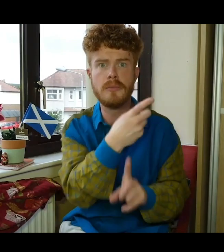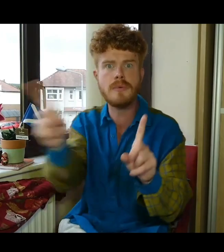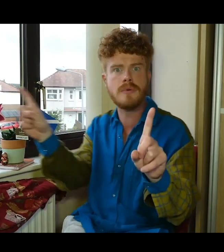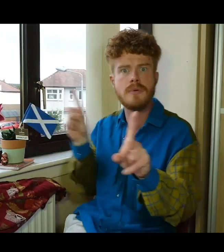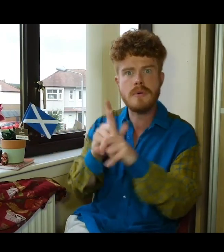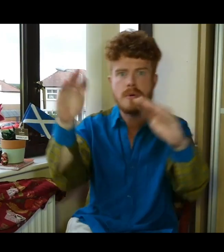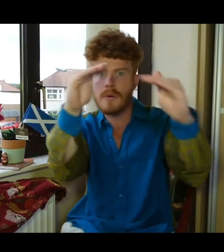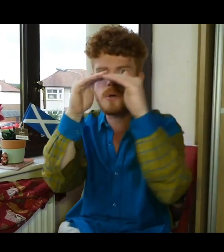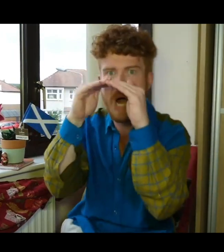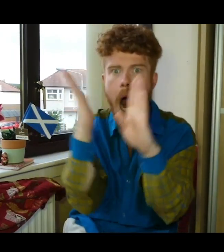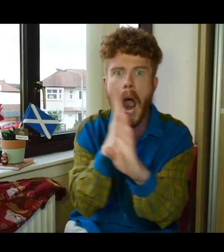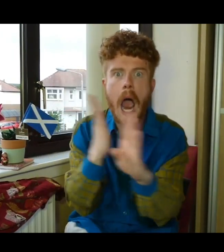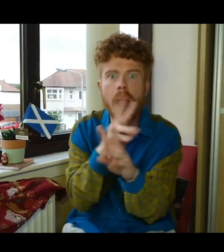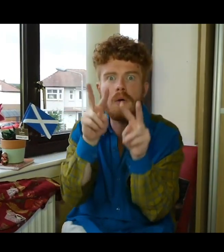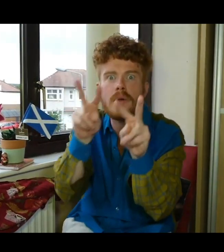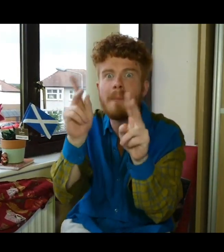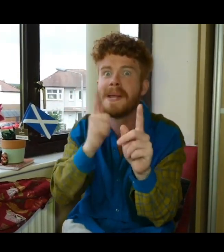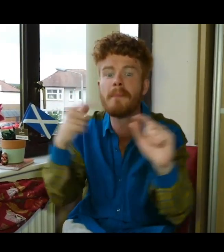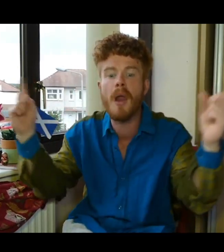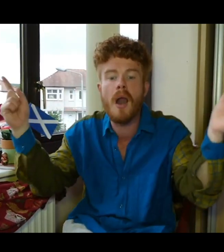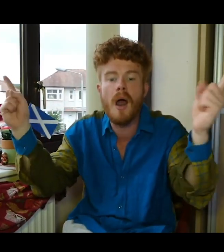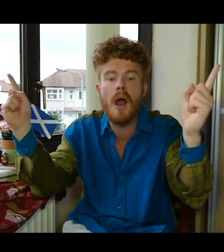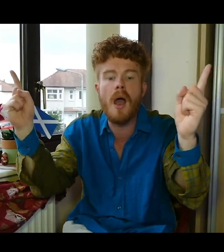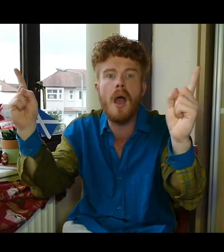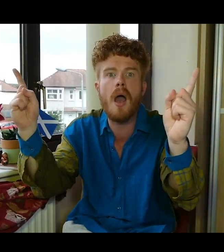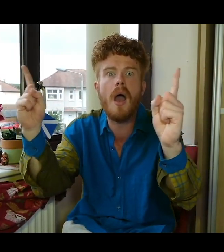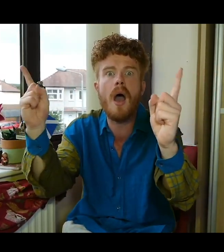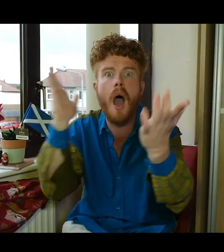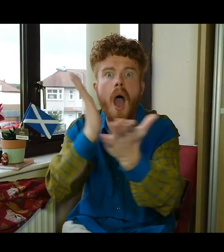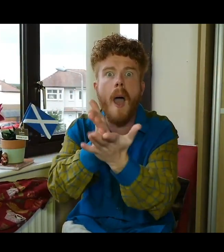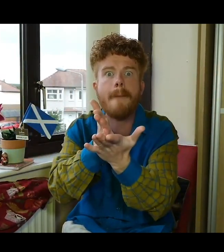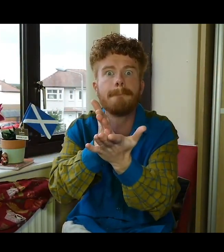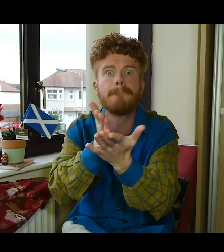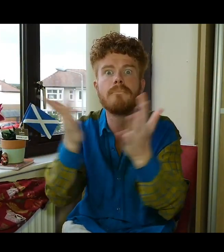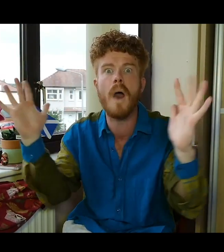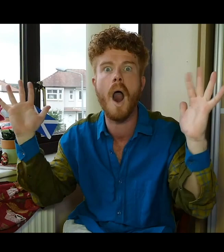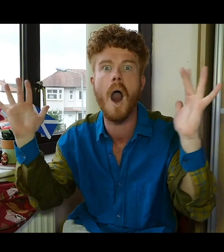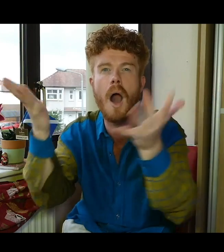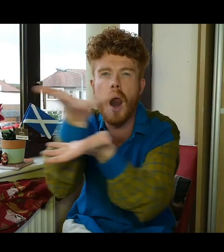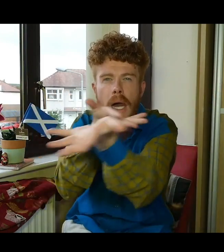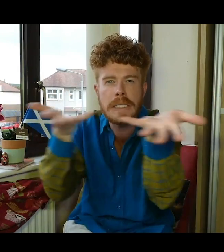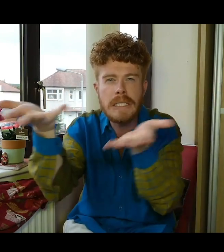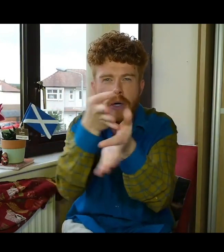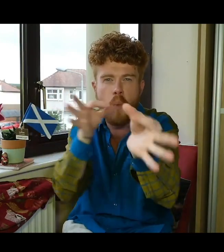If someone needed the money they could just take it. Lots of people talked to each other and worked out whether they needed the money